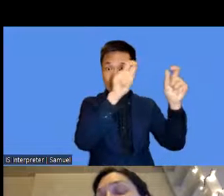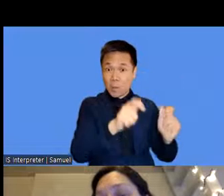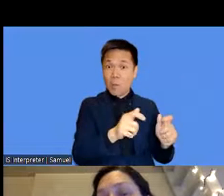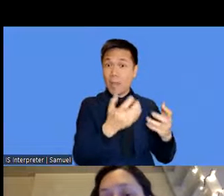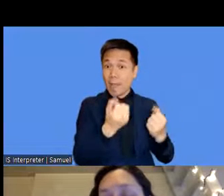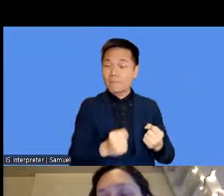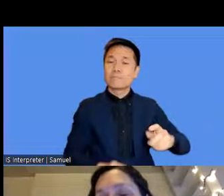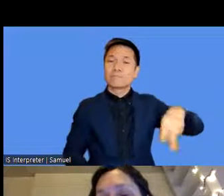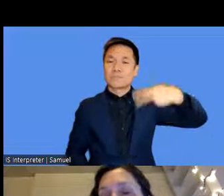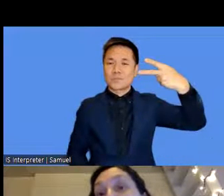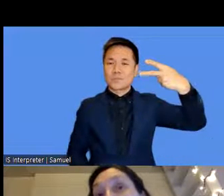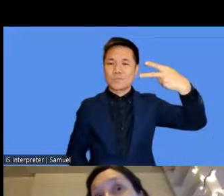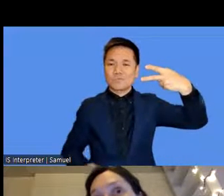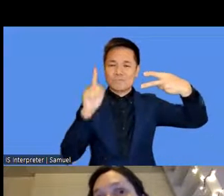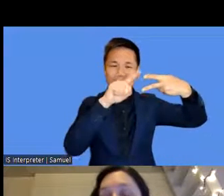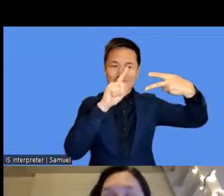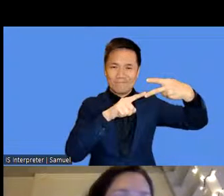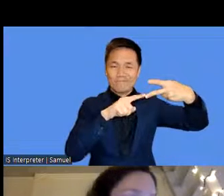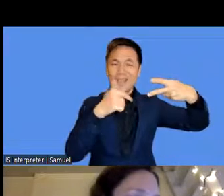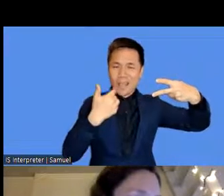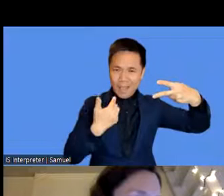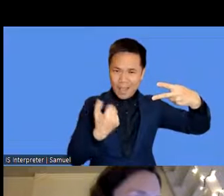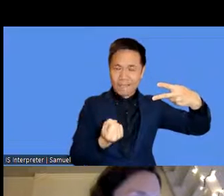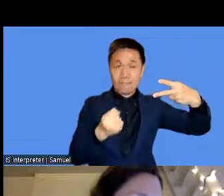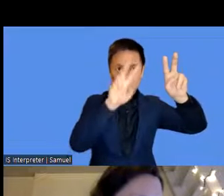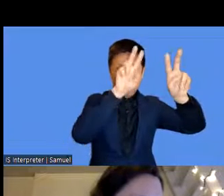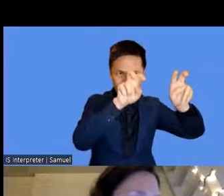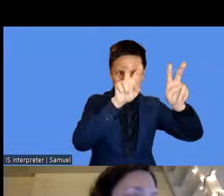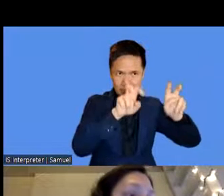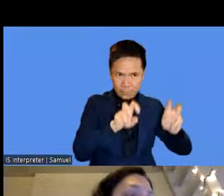do disaggregate globally by disability status.